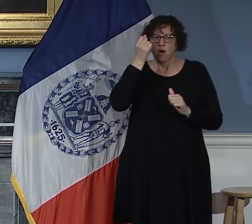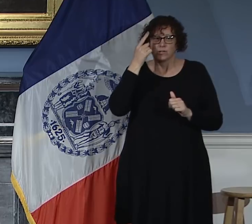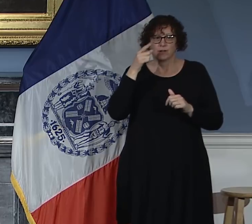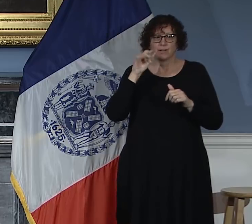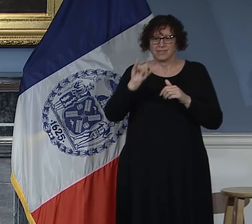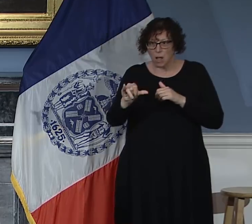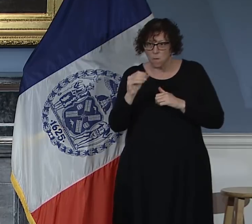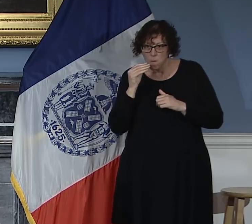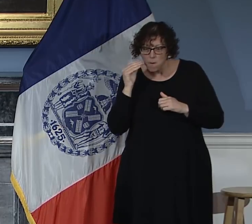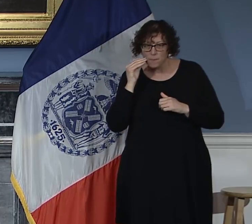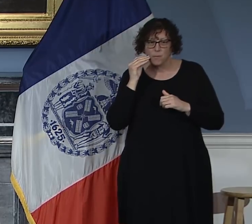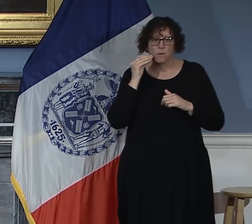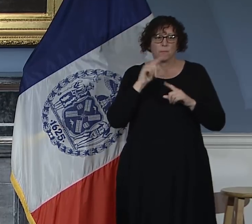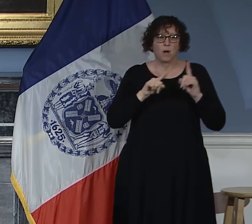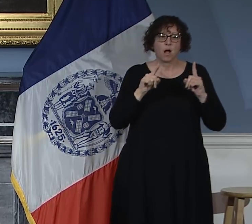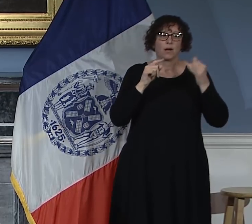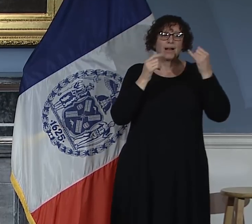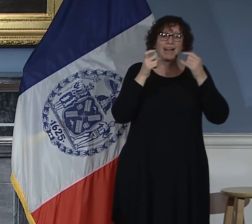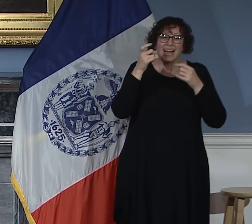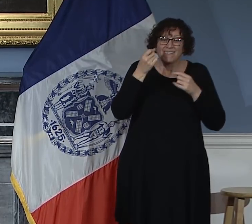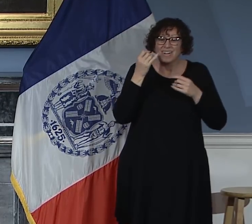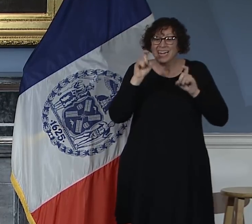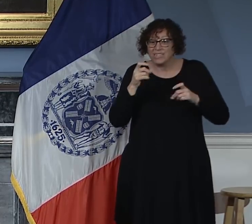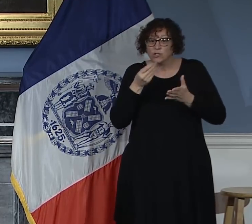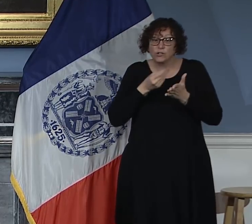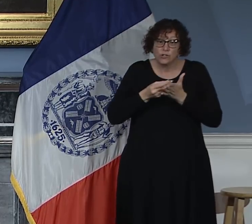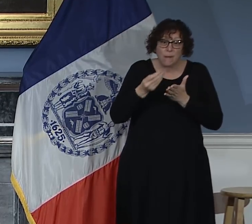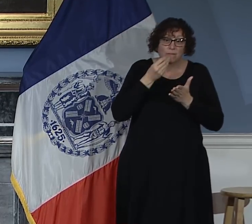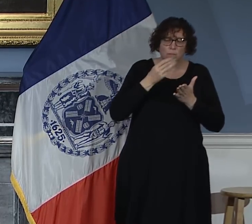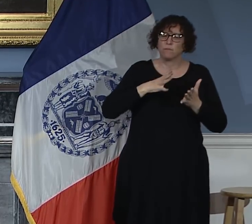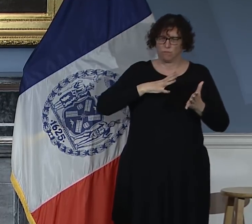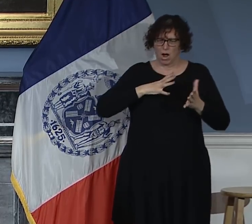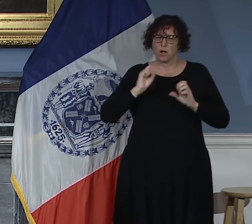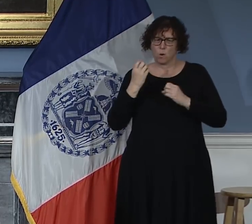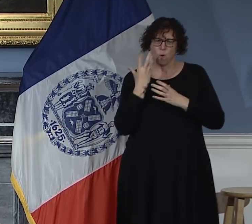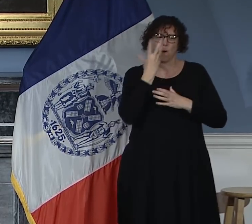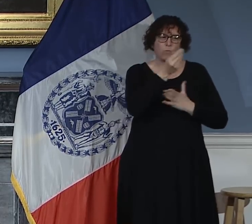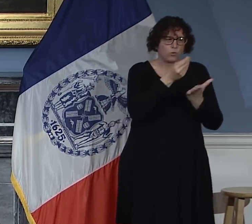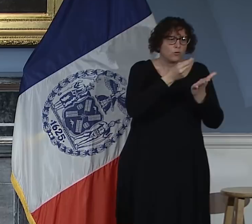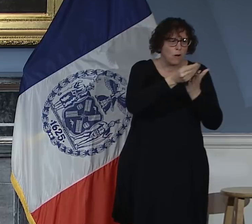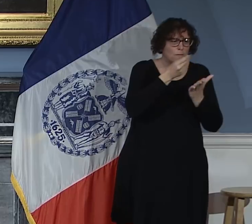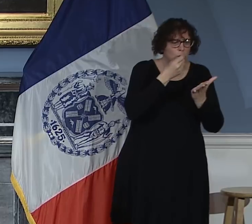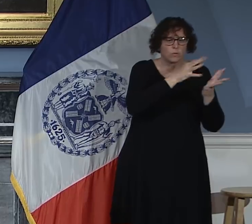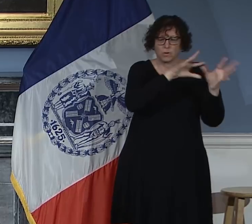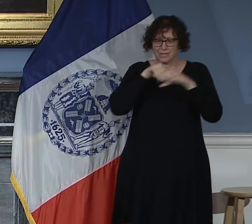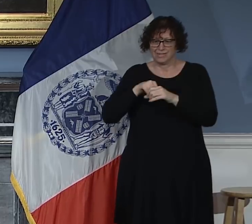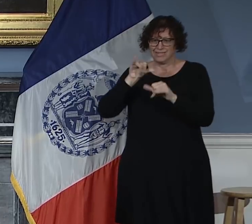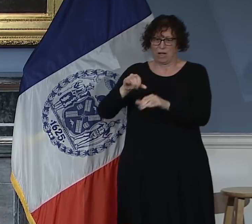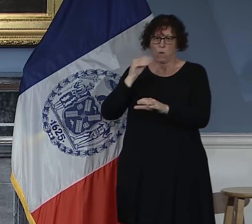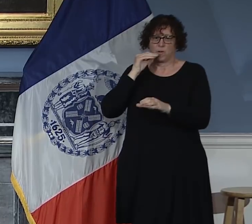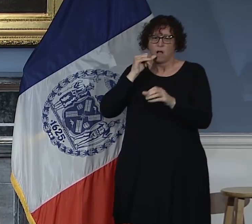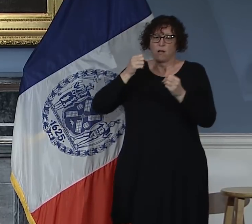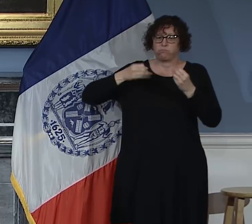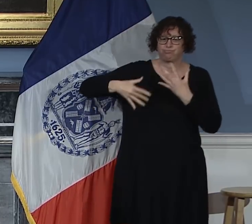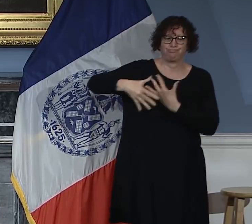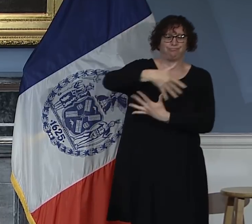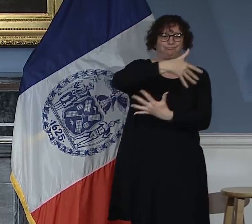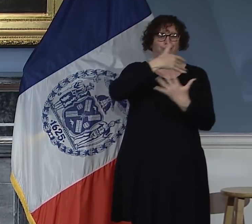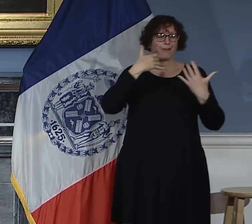NEEDE, DFOOD, MEDICINE. I THINK THAT SAN FRANCISCO MODEL IS A CLEAR,